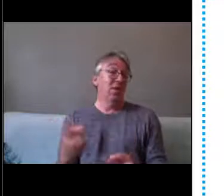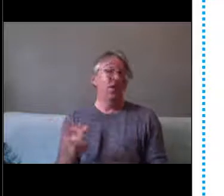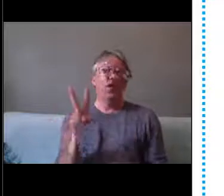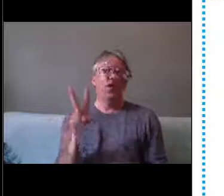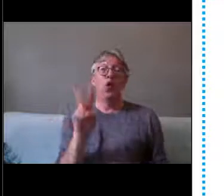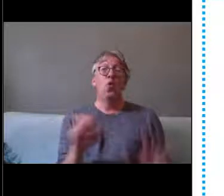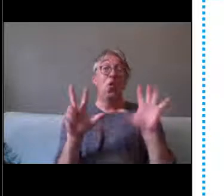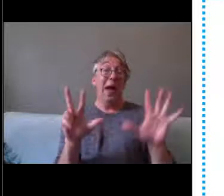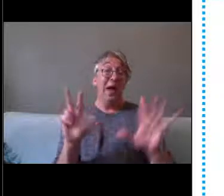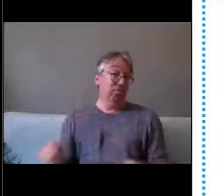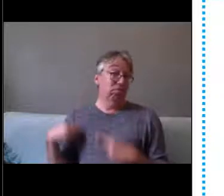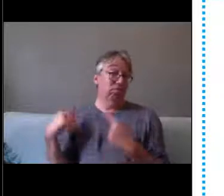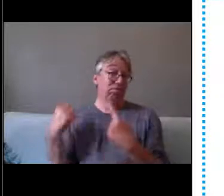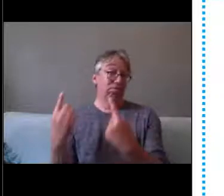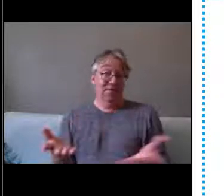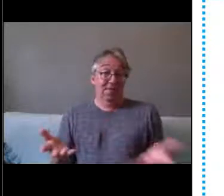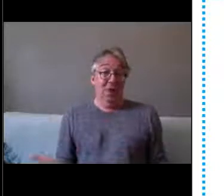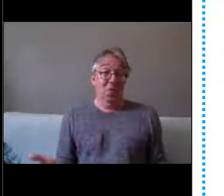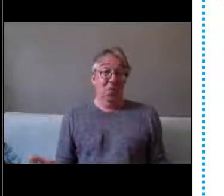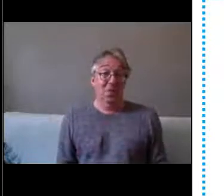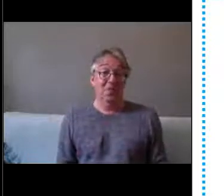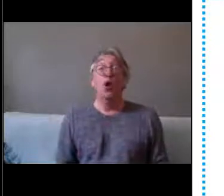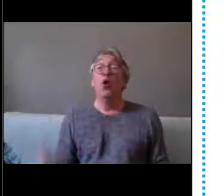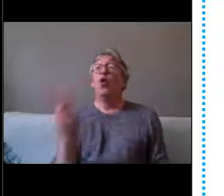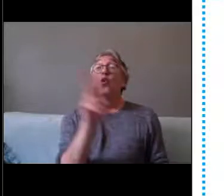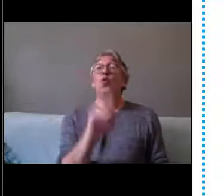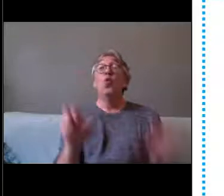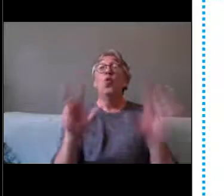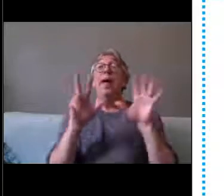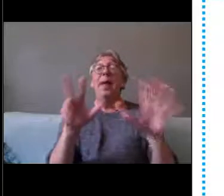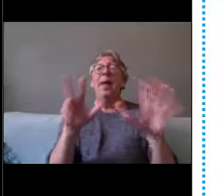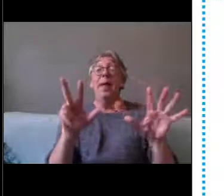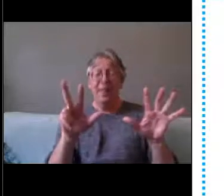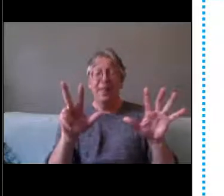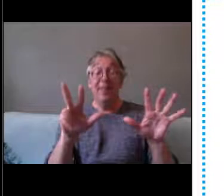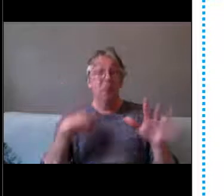when it became a sending organisation in the Weltwaerts programme